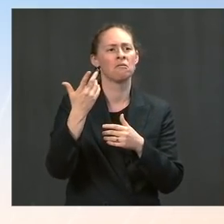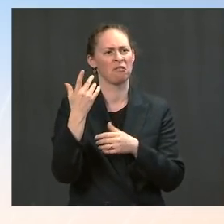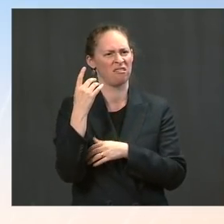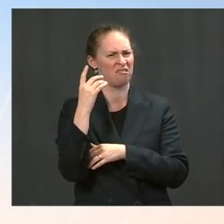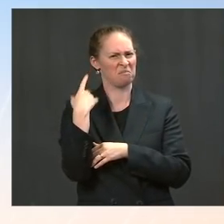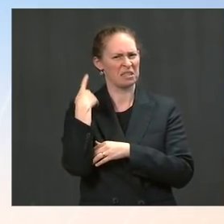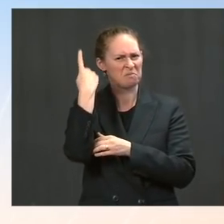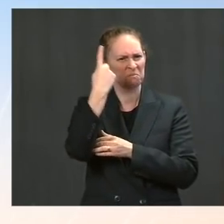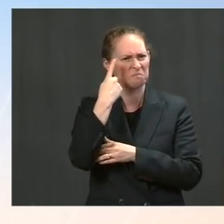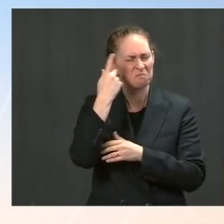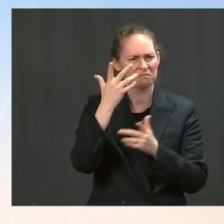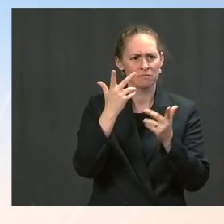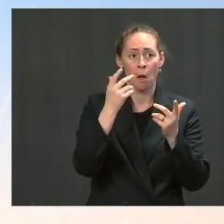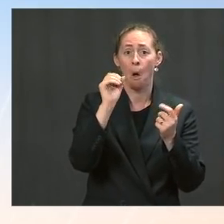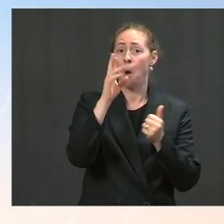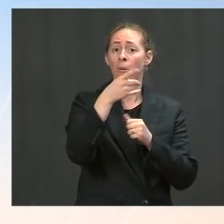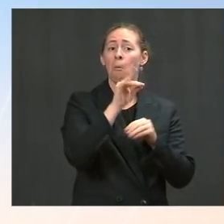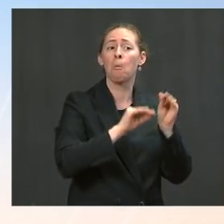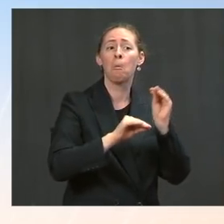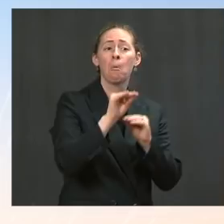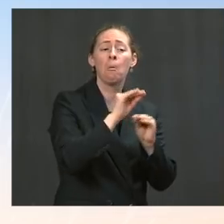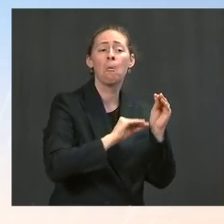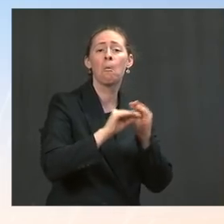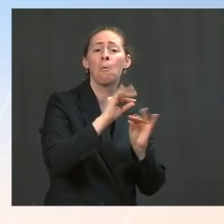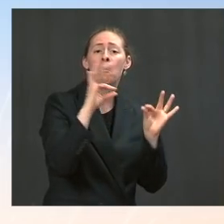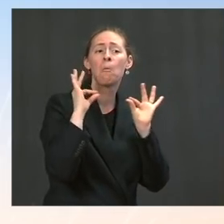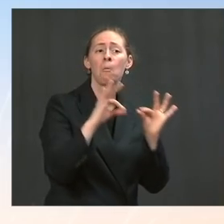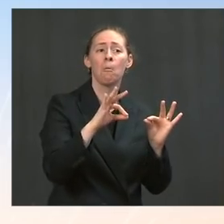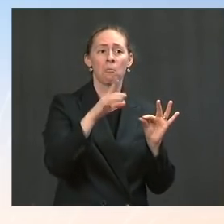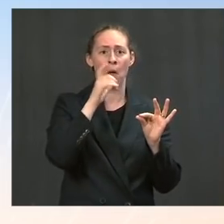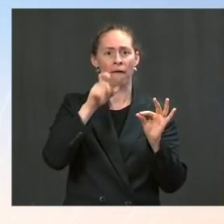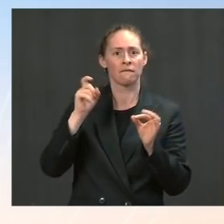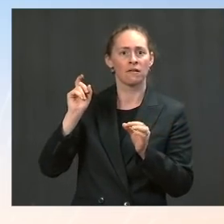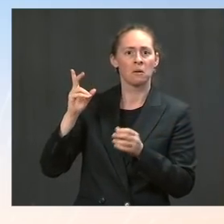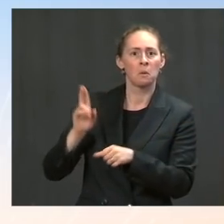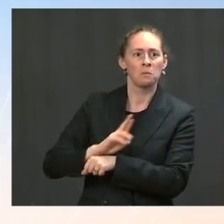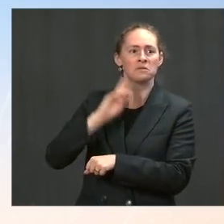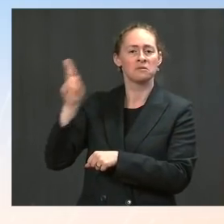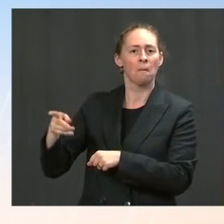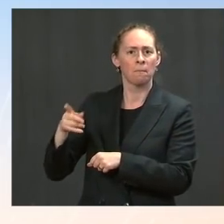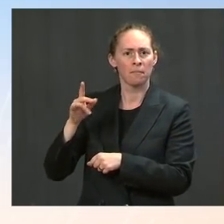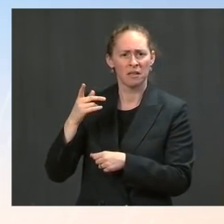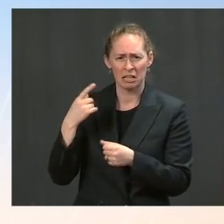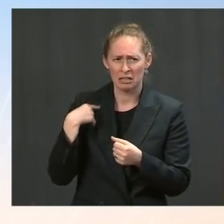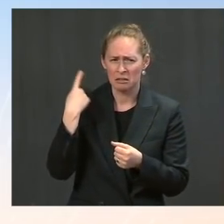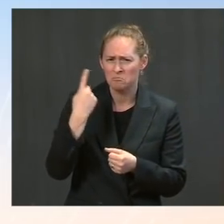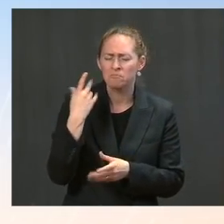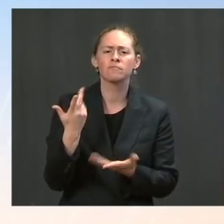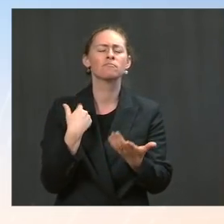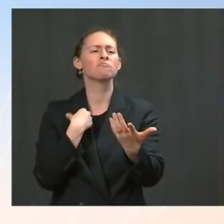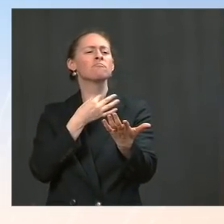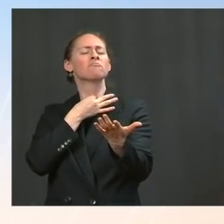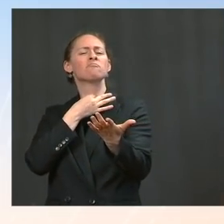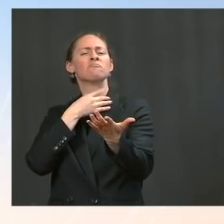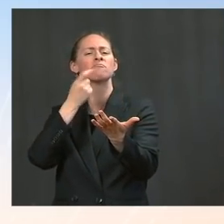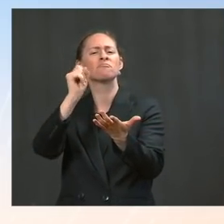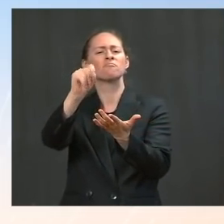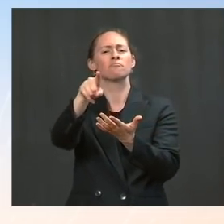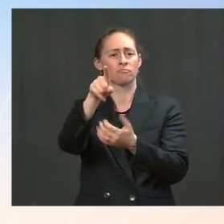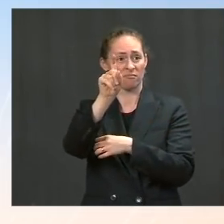and so there hasn't been a sense of urgency for them. And so, my questions are: You know, does it concern the White House that some places haven't gotten their money out quicker?